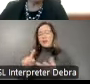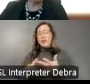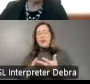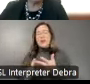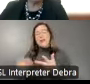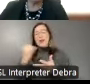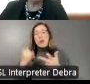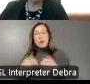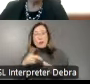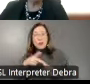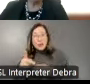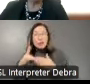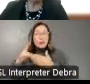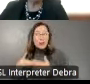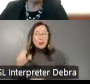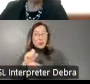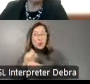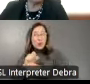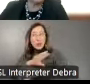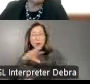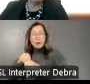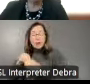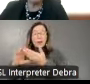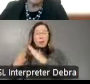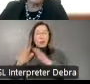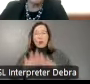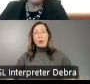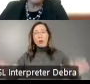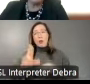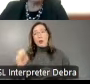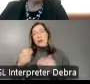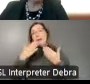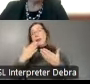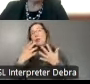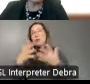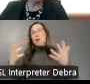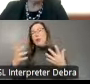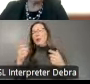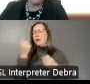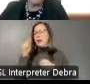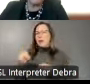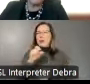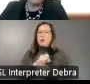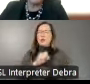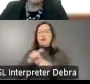and leaders working in communities across the country, thank you. This work relies on all of us,